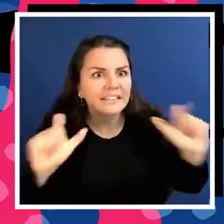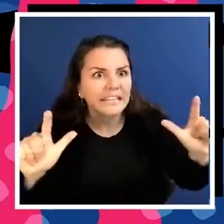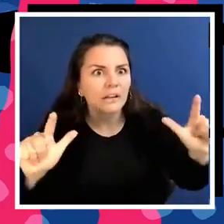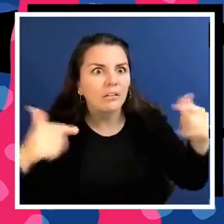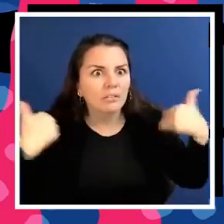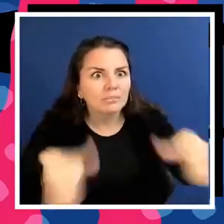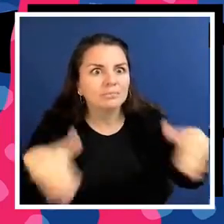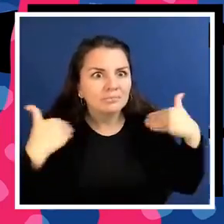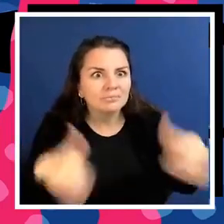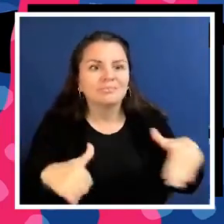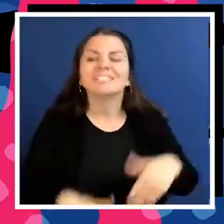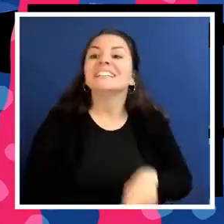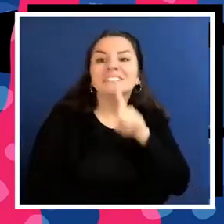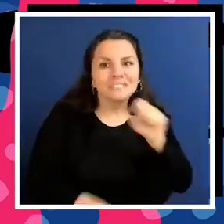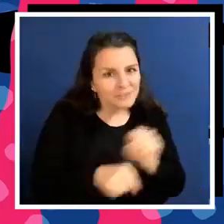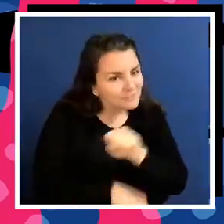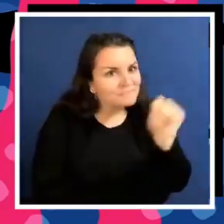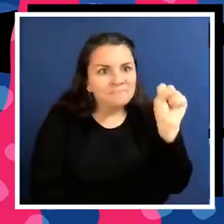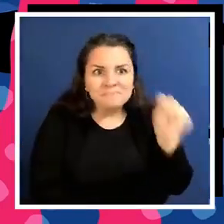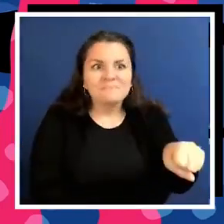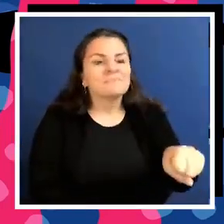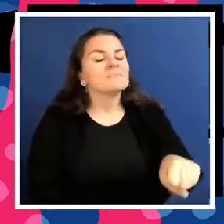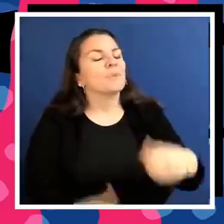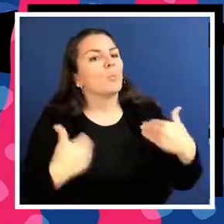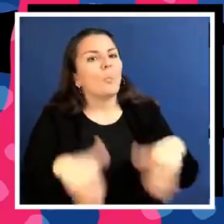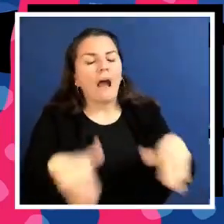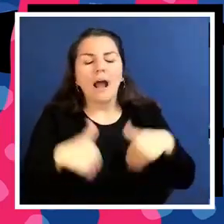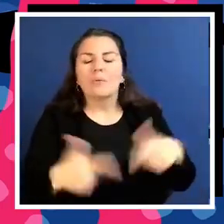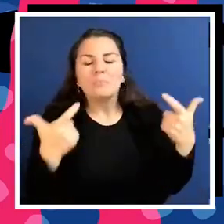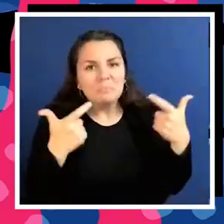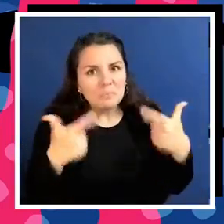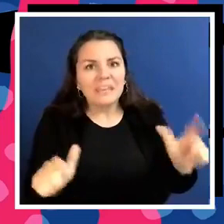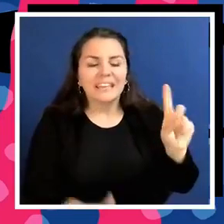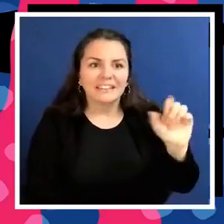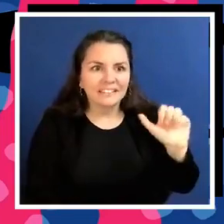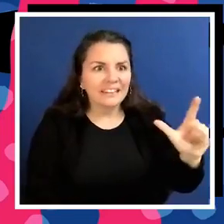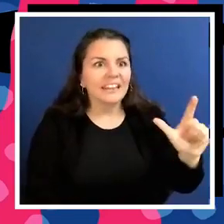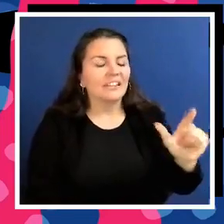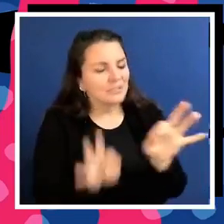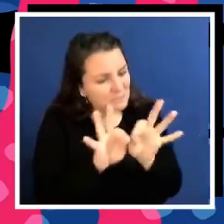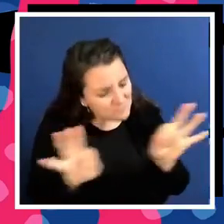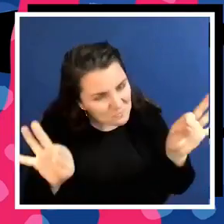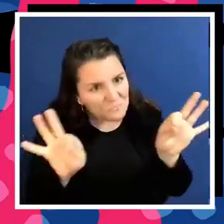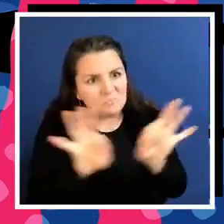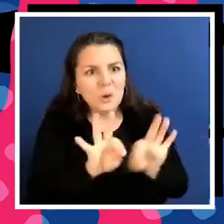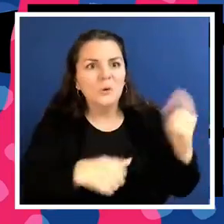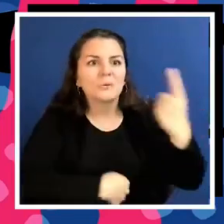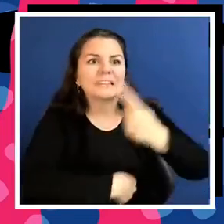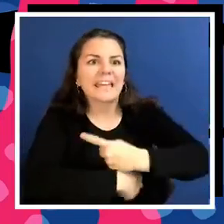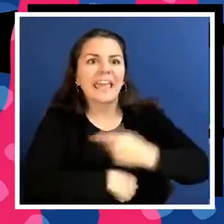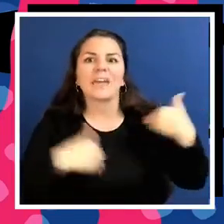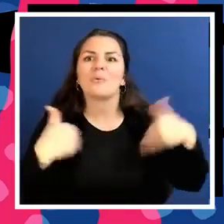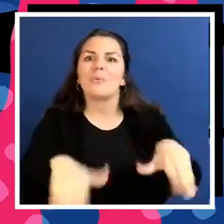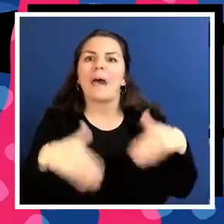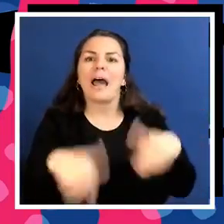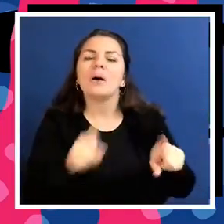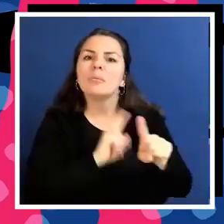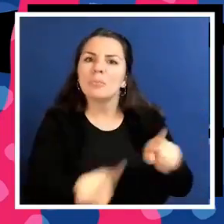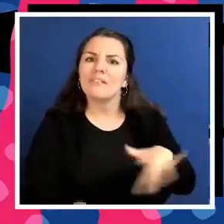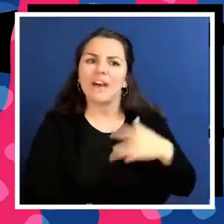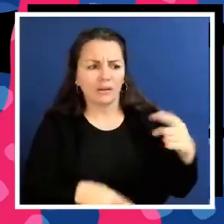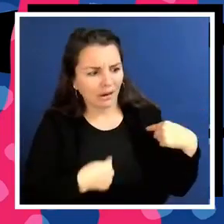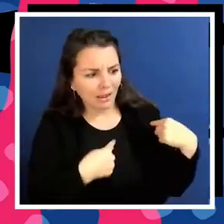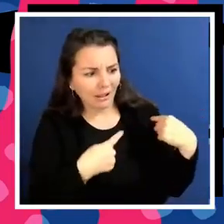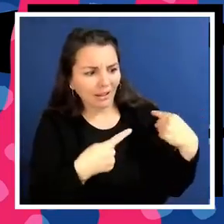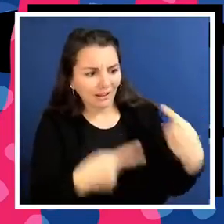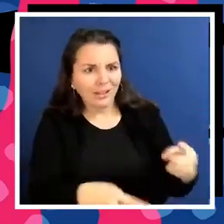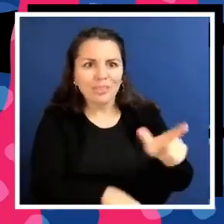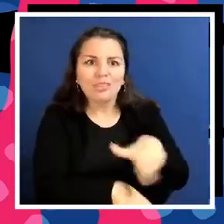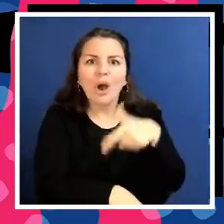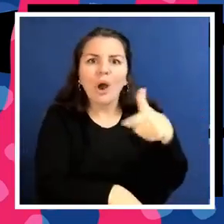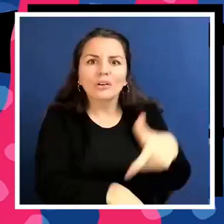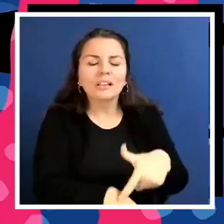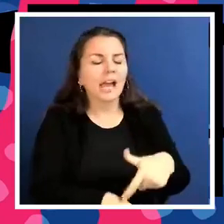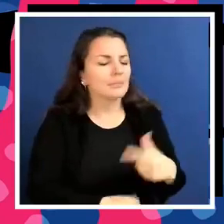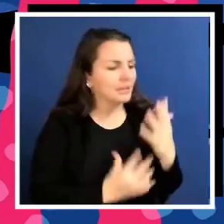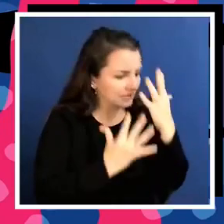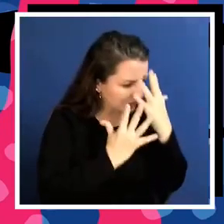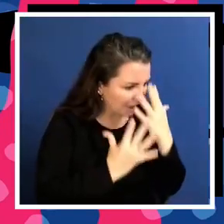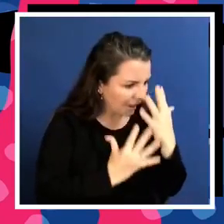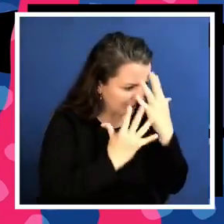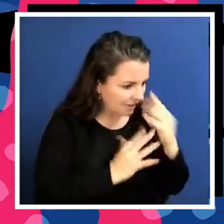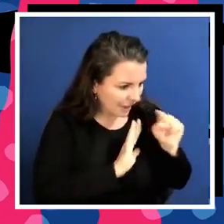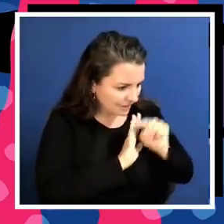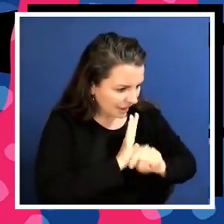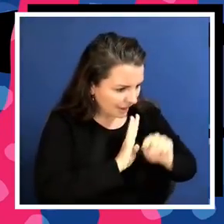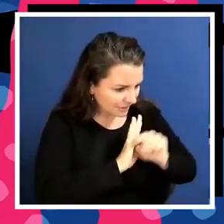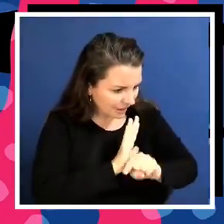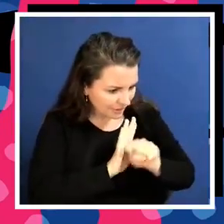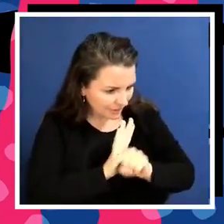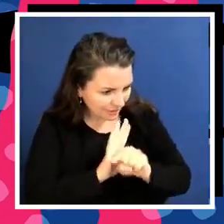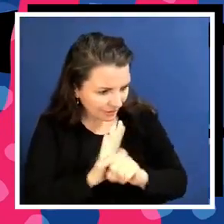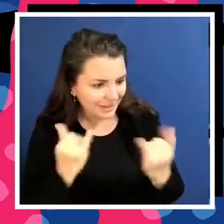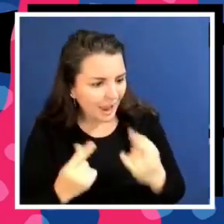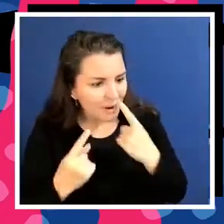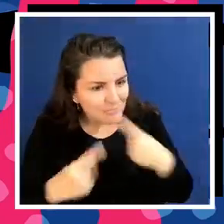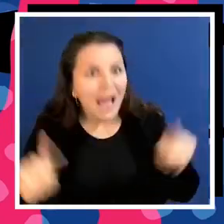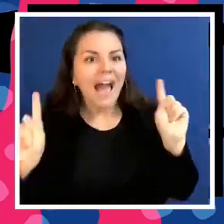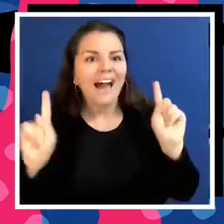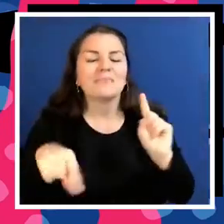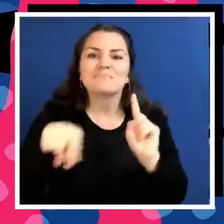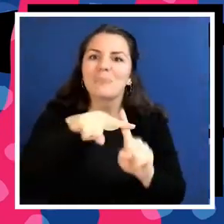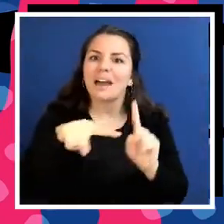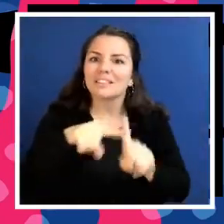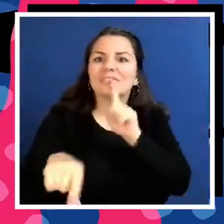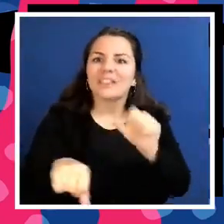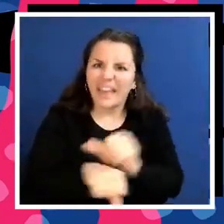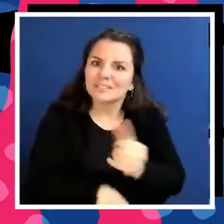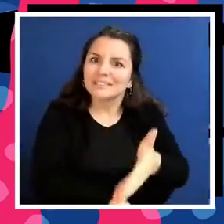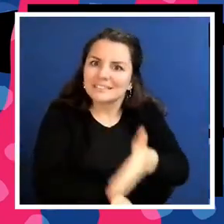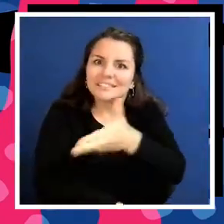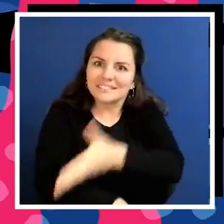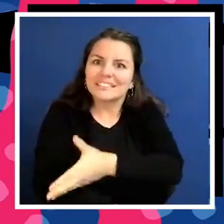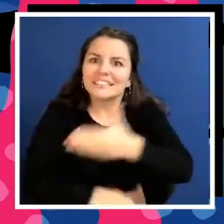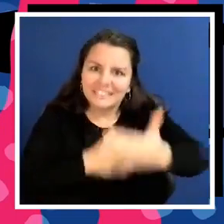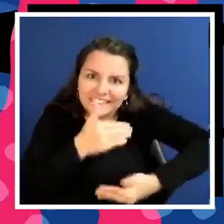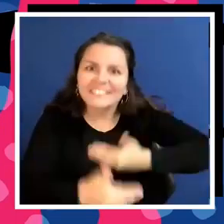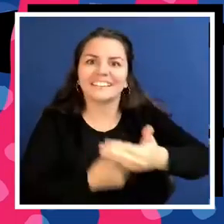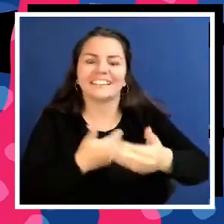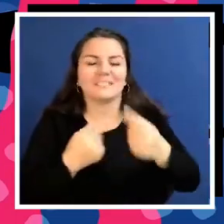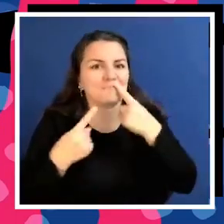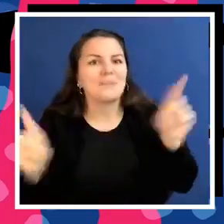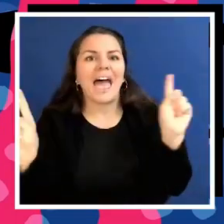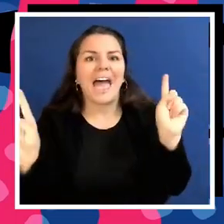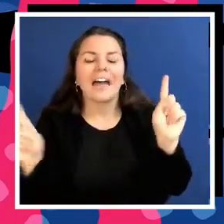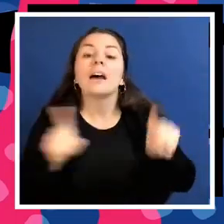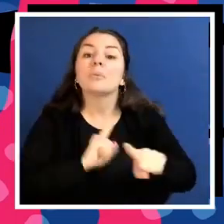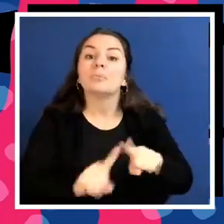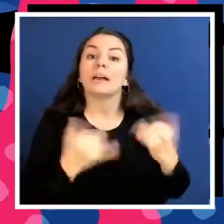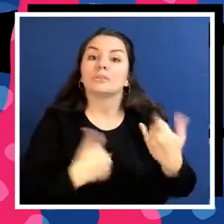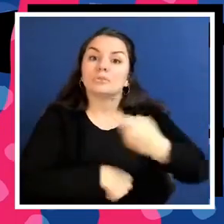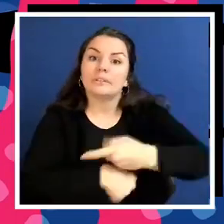AFFORDABLE CARE ACT "THIS IS A